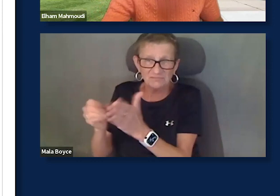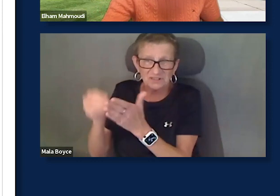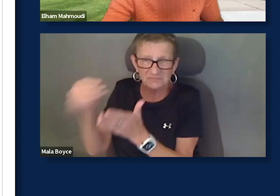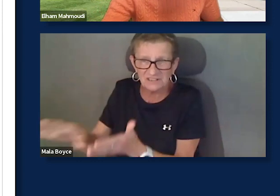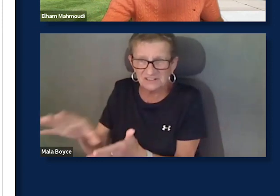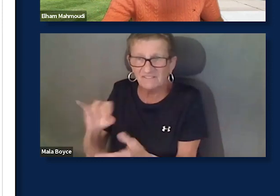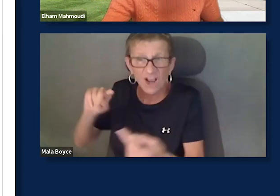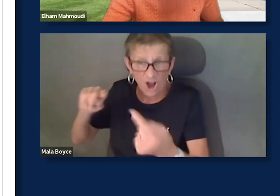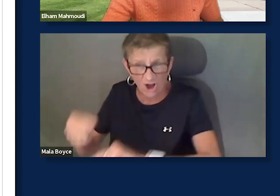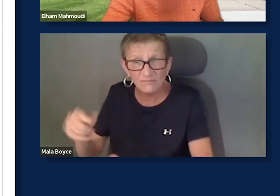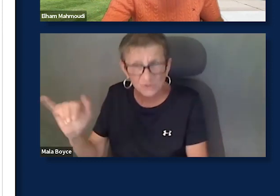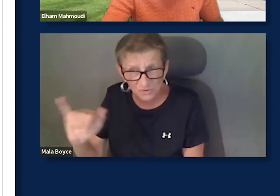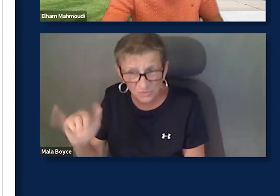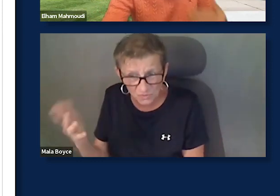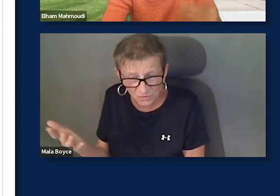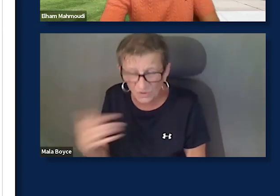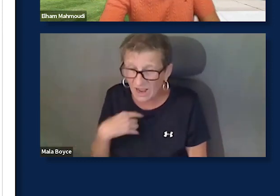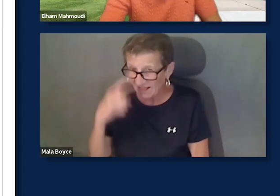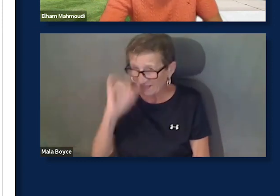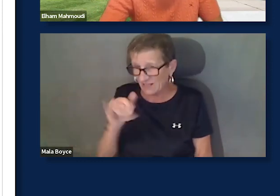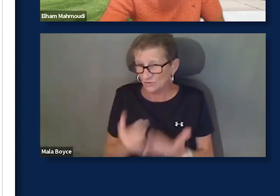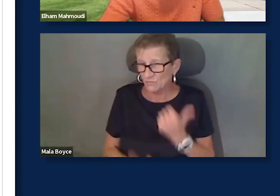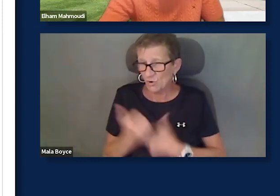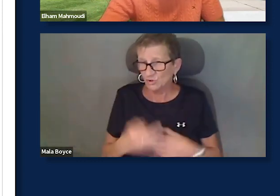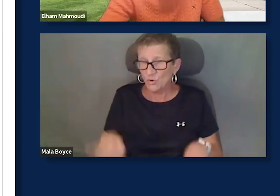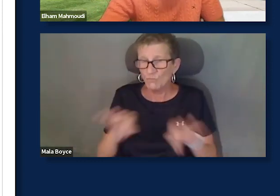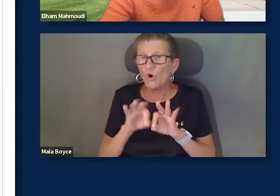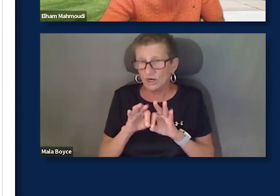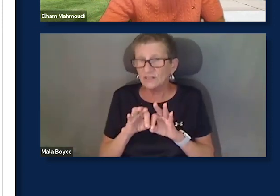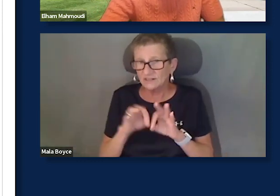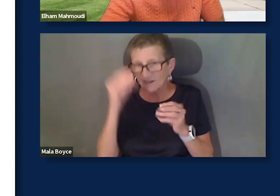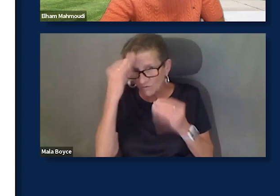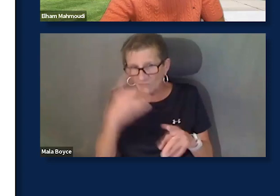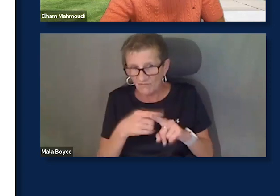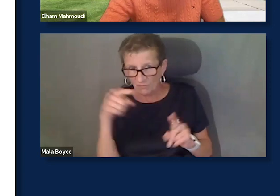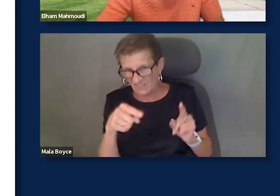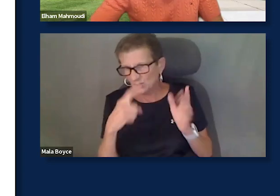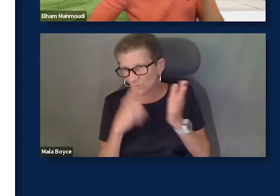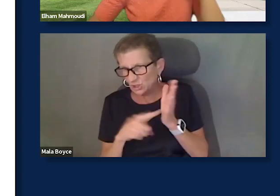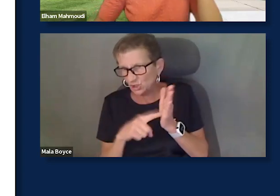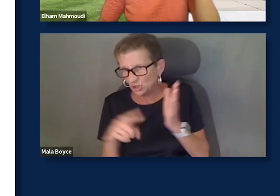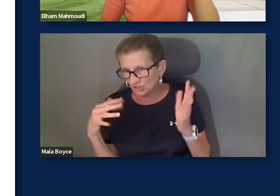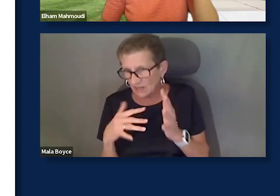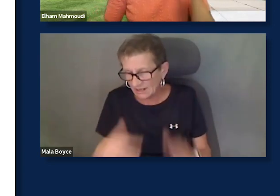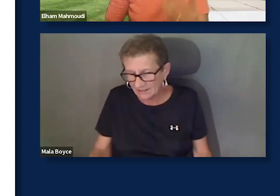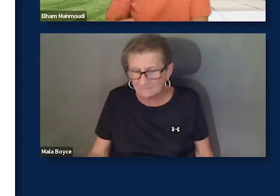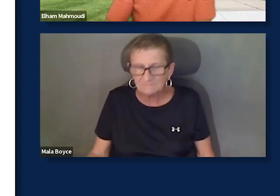That's, I think, the most important message off of this study, basically.